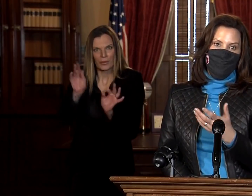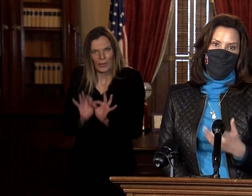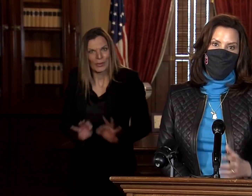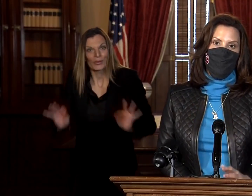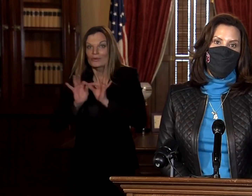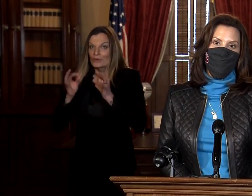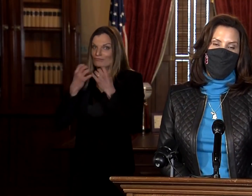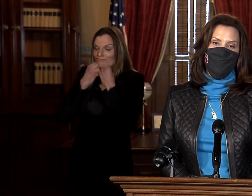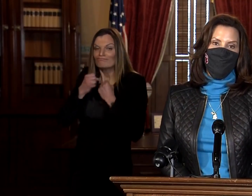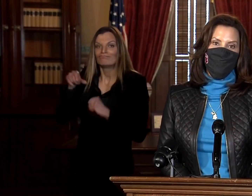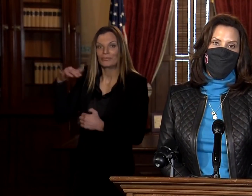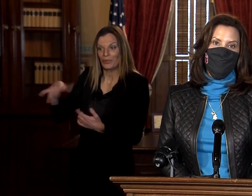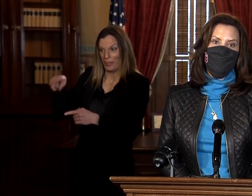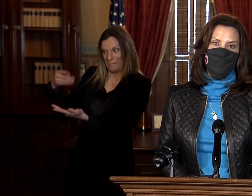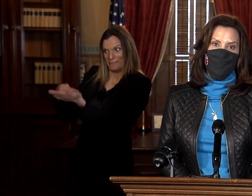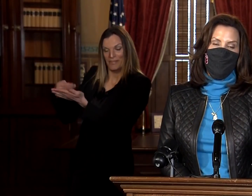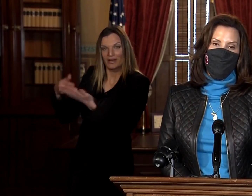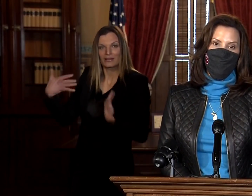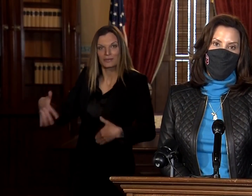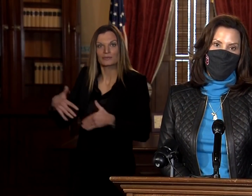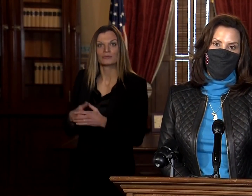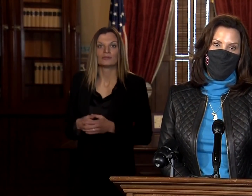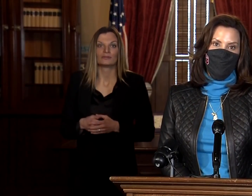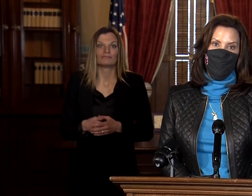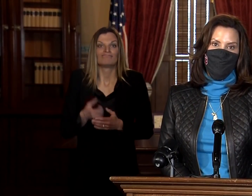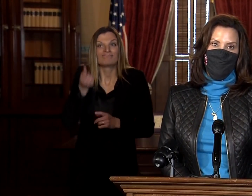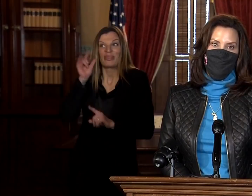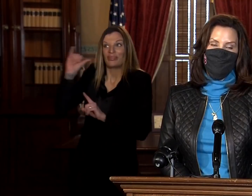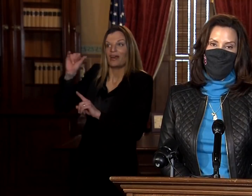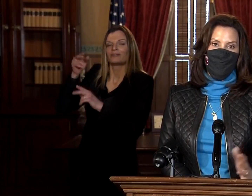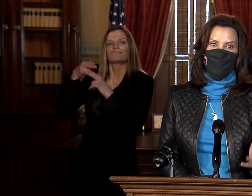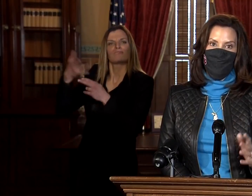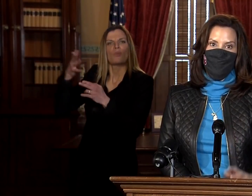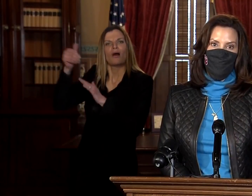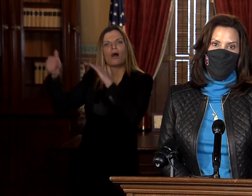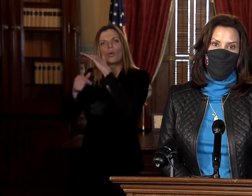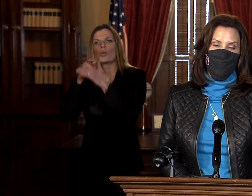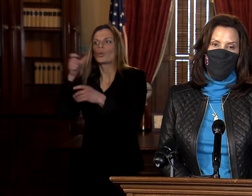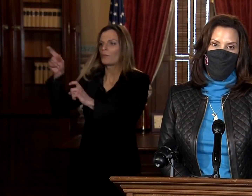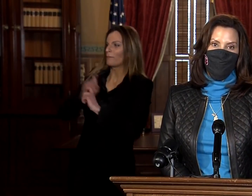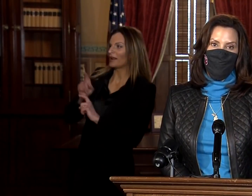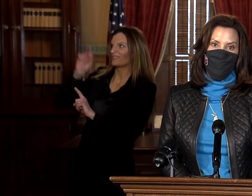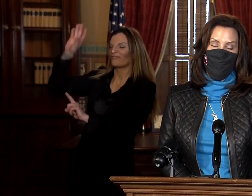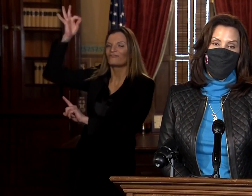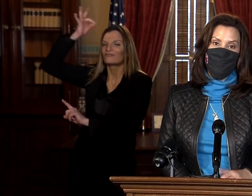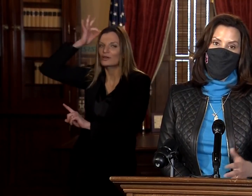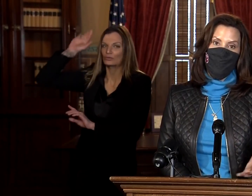because this is really crucial. At the state level, the At the state level, the resources are moving quickly but resources are moving quickly but in terms of those federal in terms of those federal dollars, this delay caused by